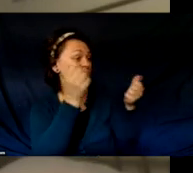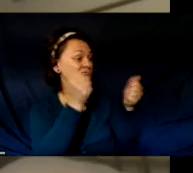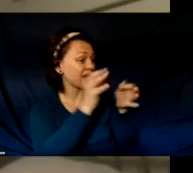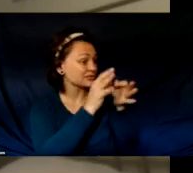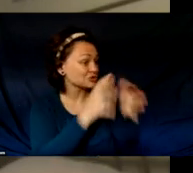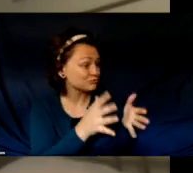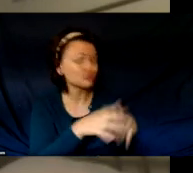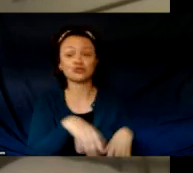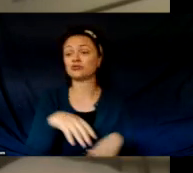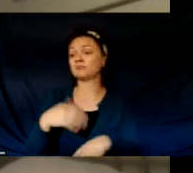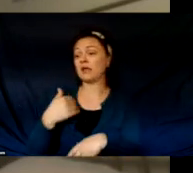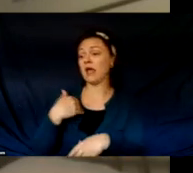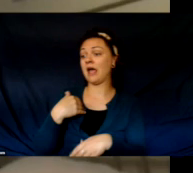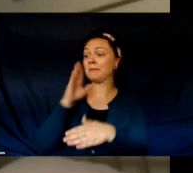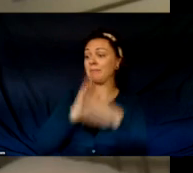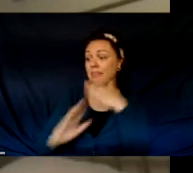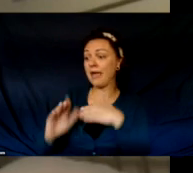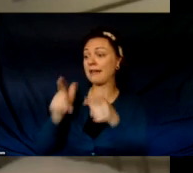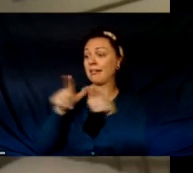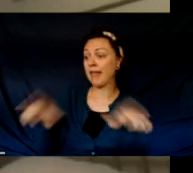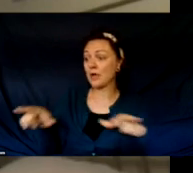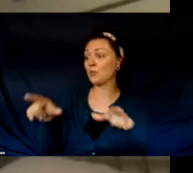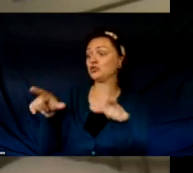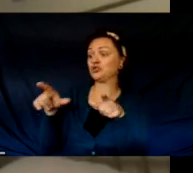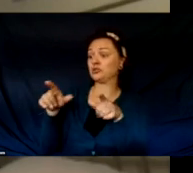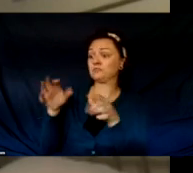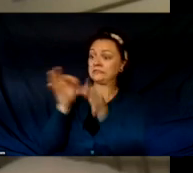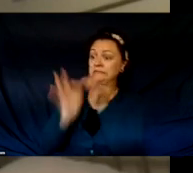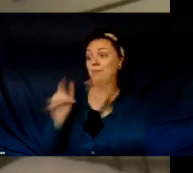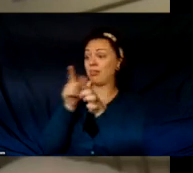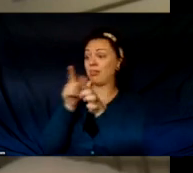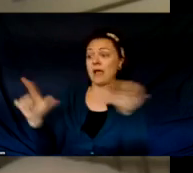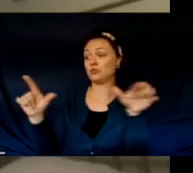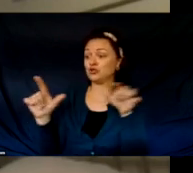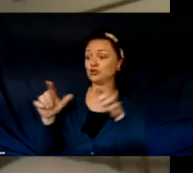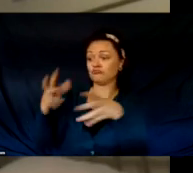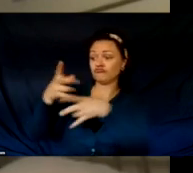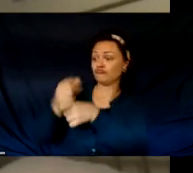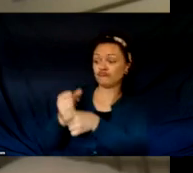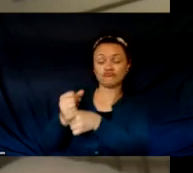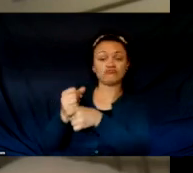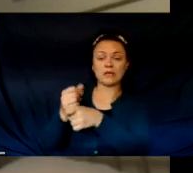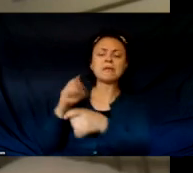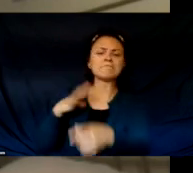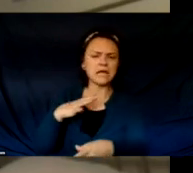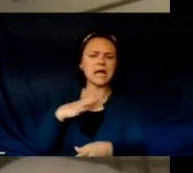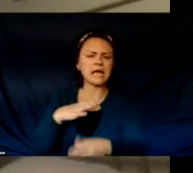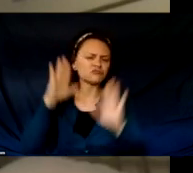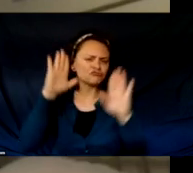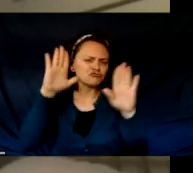those are all great things to keep in mind. But you do have to have individual conversations